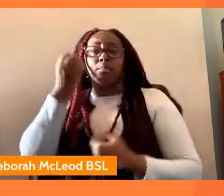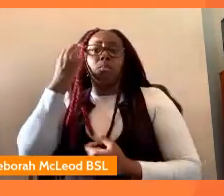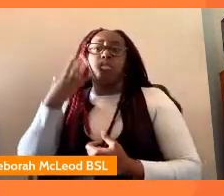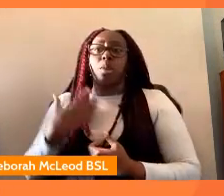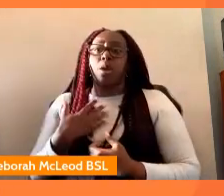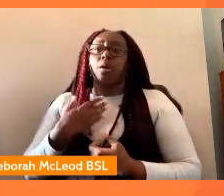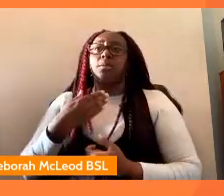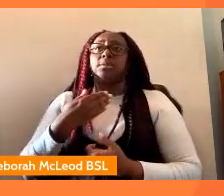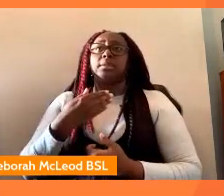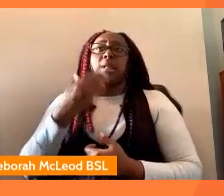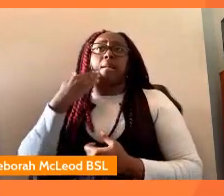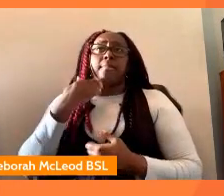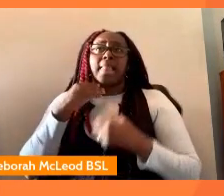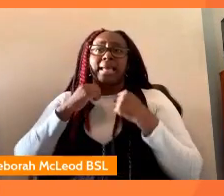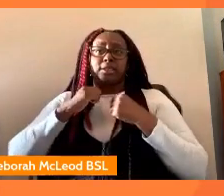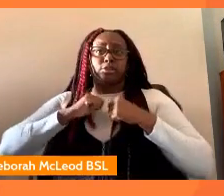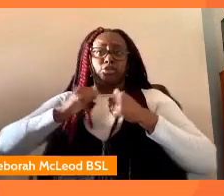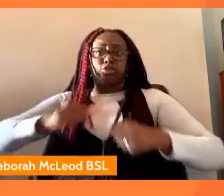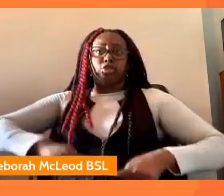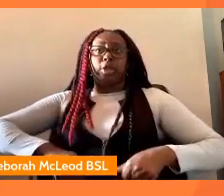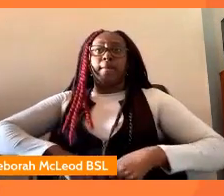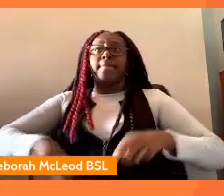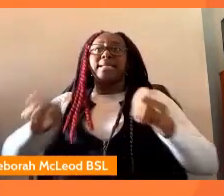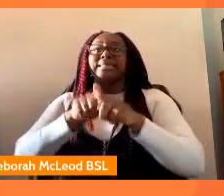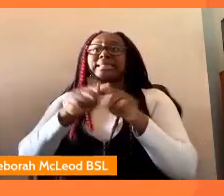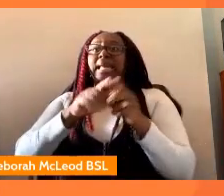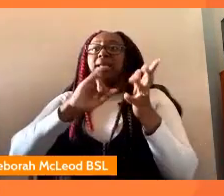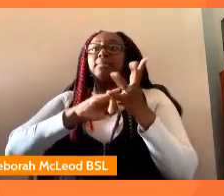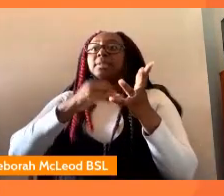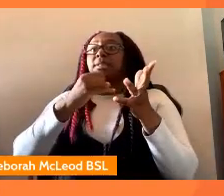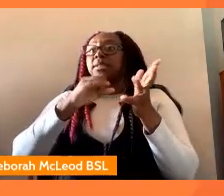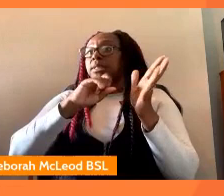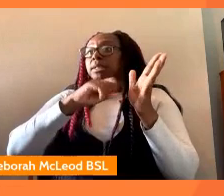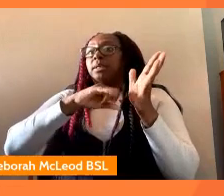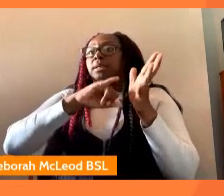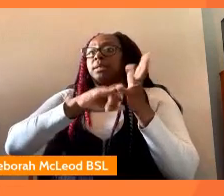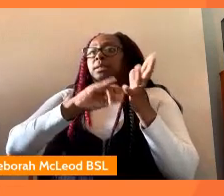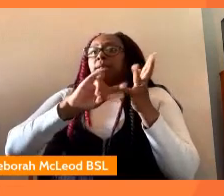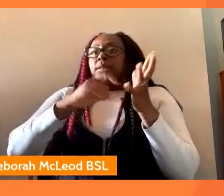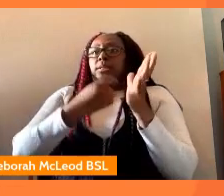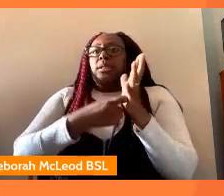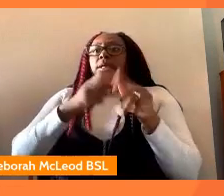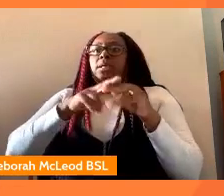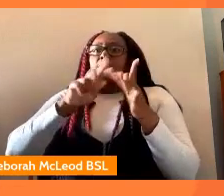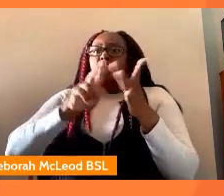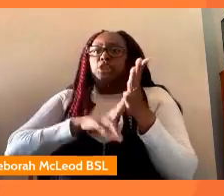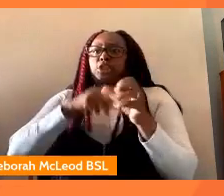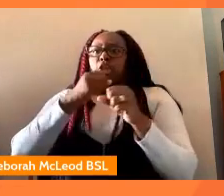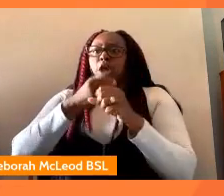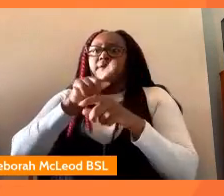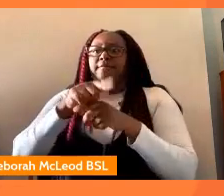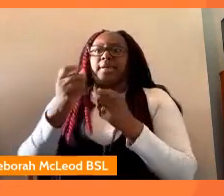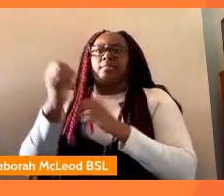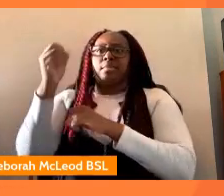As Rob said, I am Creative Director of Surfing Lightbeams we create immersive experiences and playable adventures applying research